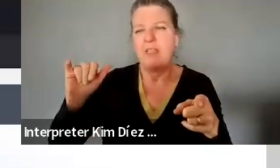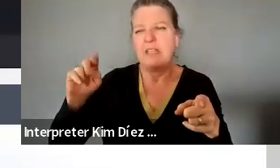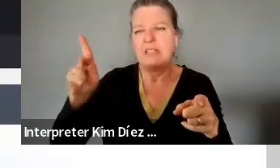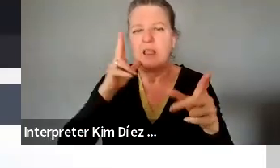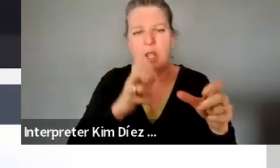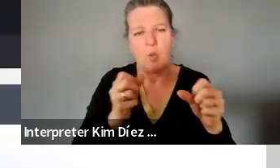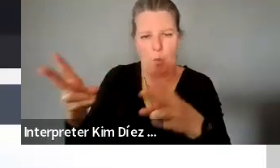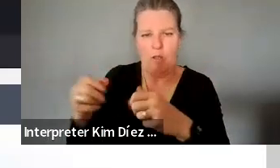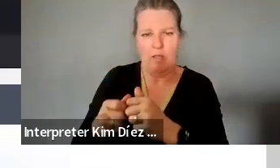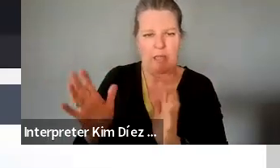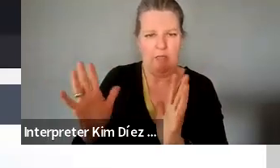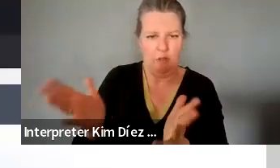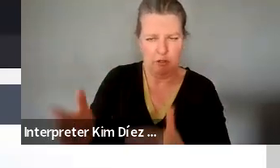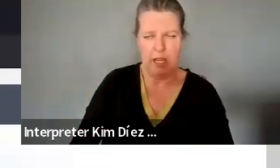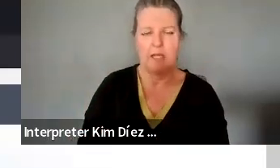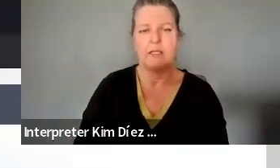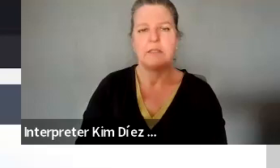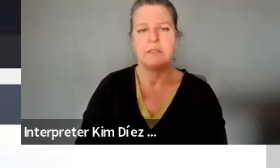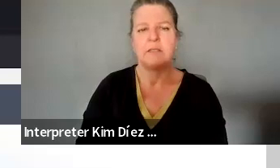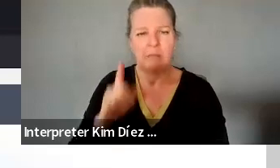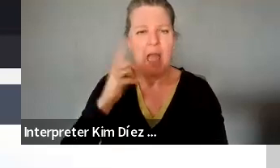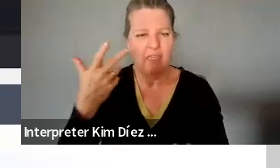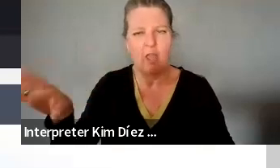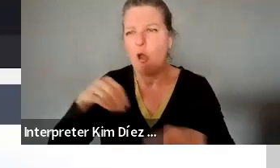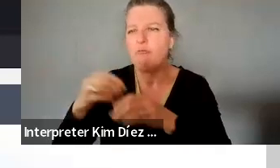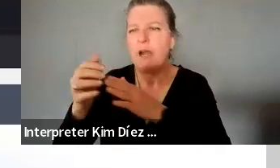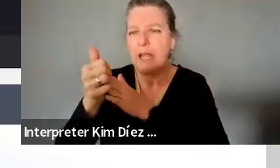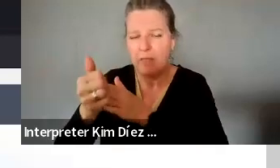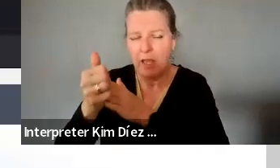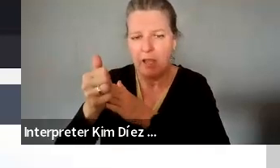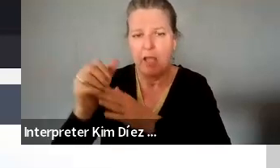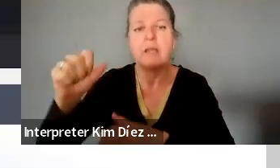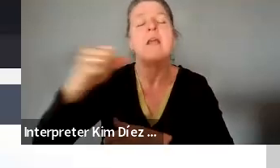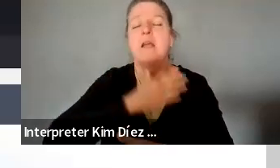it's probably already in a guide. And yes, please feel free to ask questions.